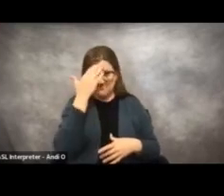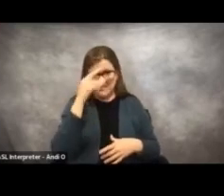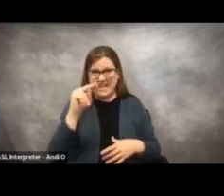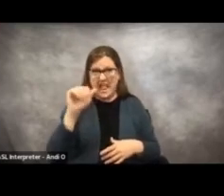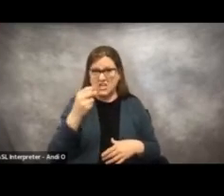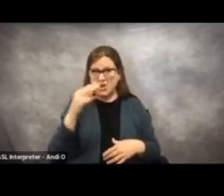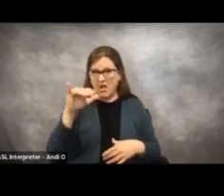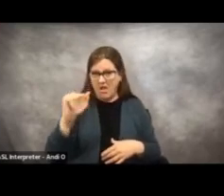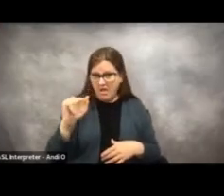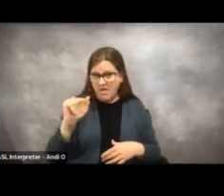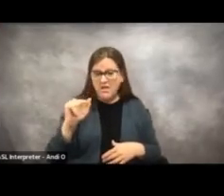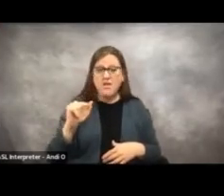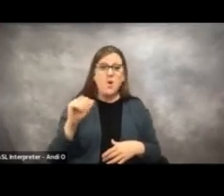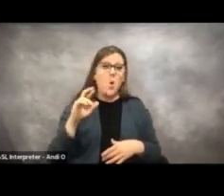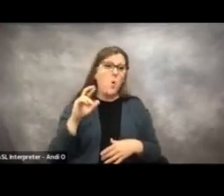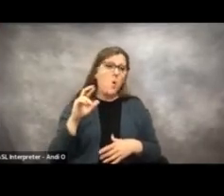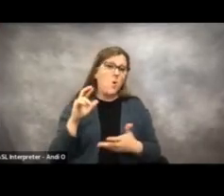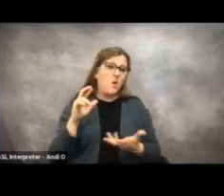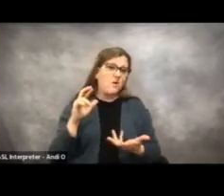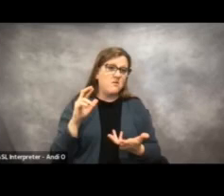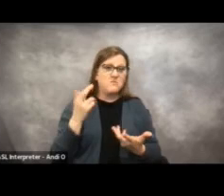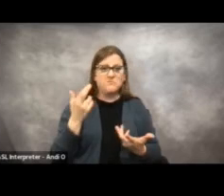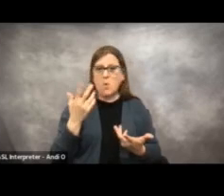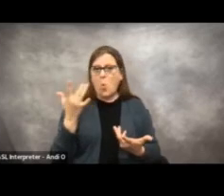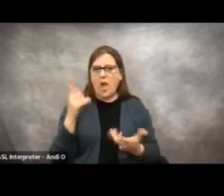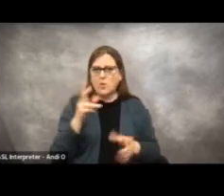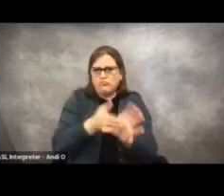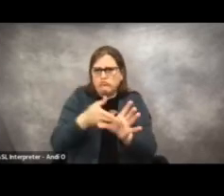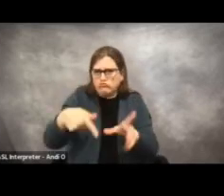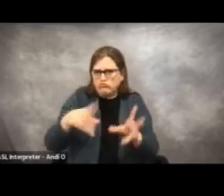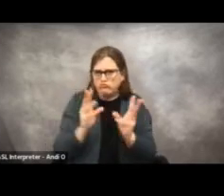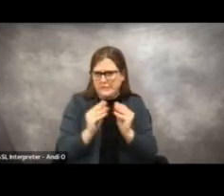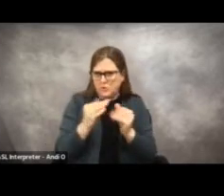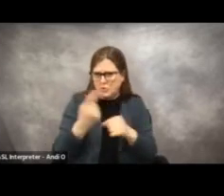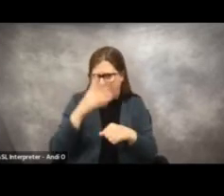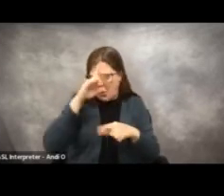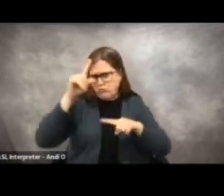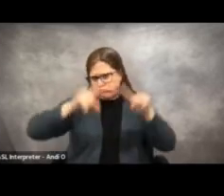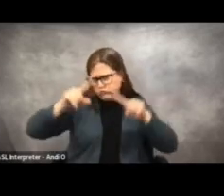you're not familiar with depending on what brings you here today, and I know there was a variety of folks that signed